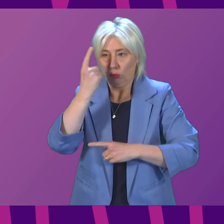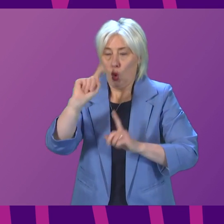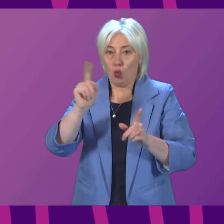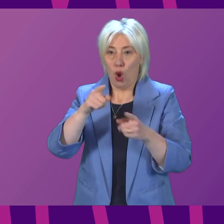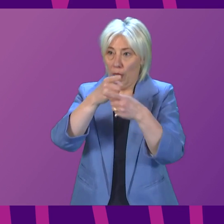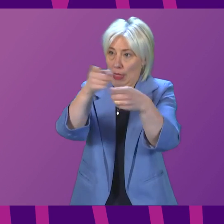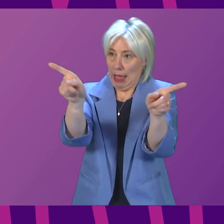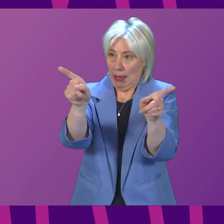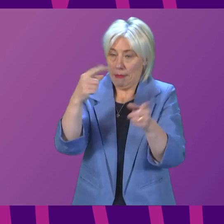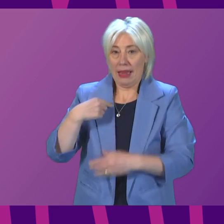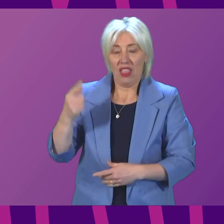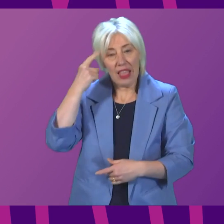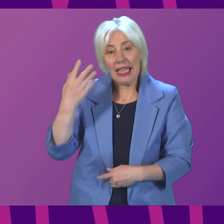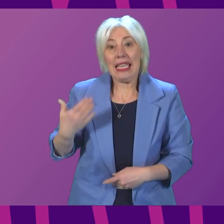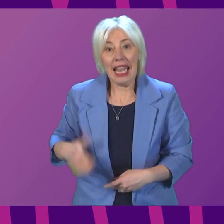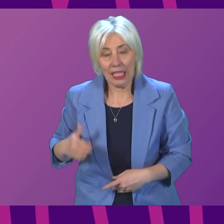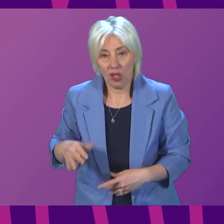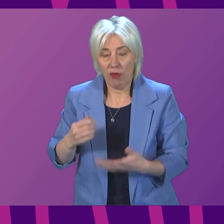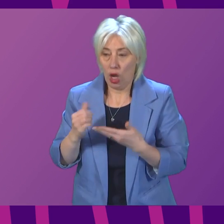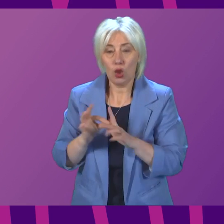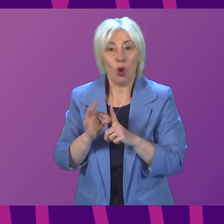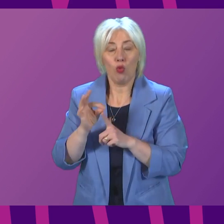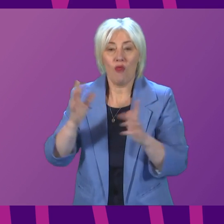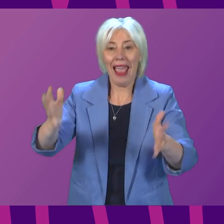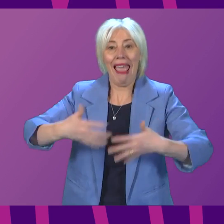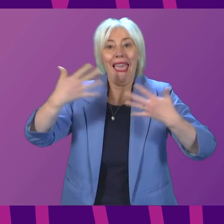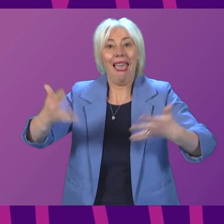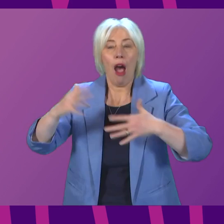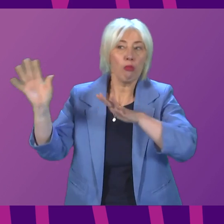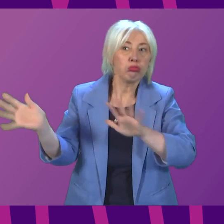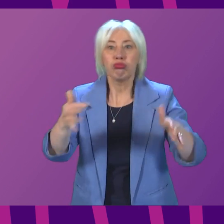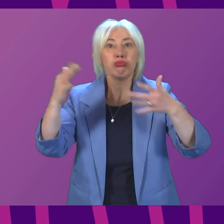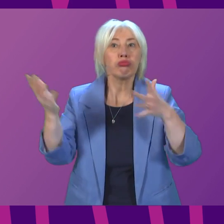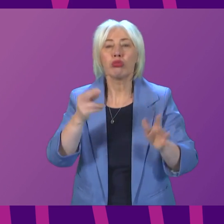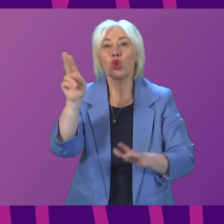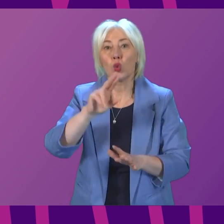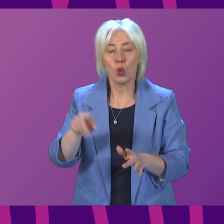consider necessary to improve air flow and ventilation in schools.